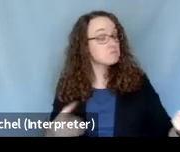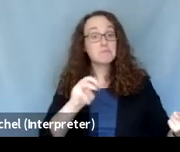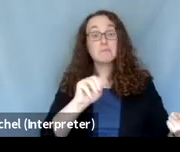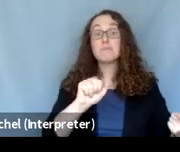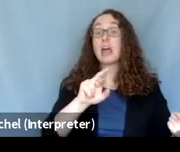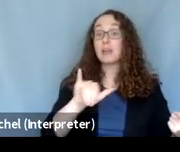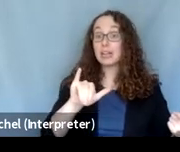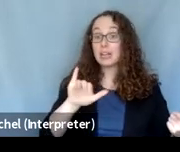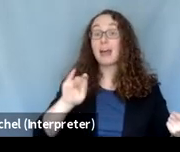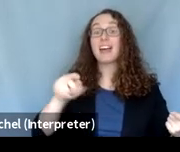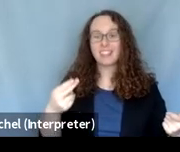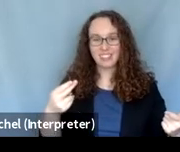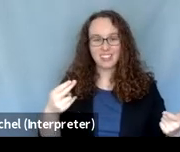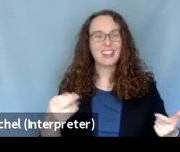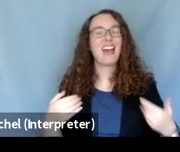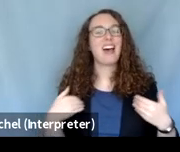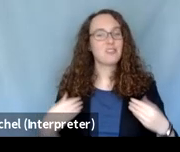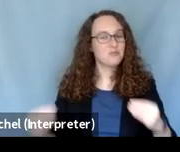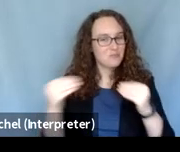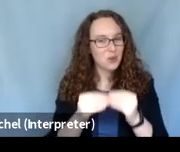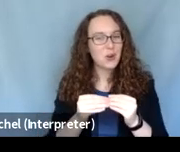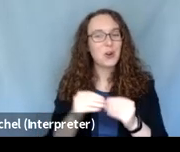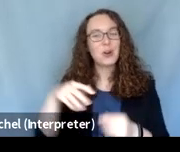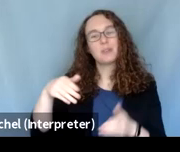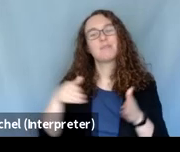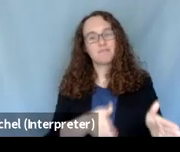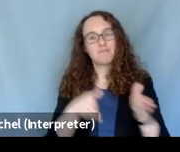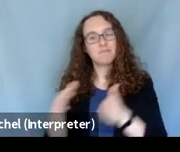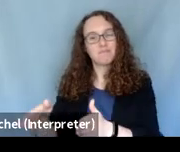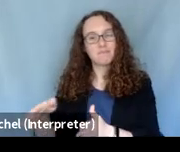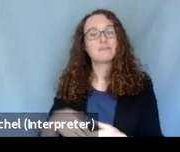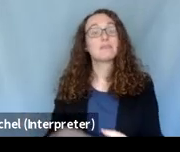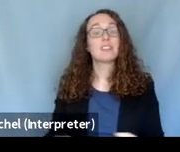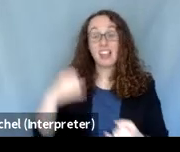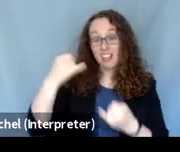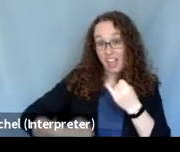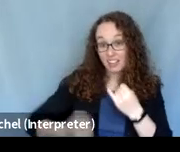other pathways. Okay, so the last two pathways are Health and STEM